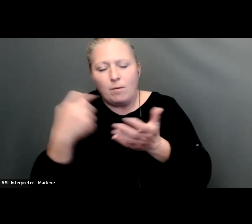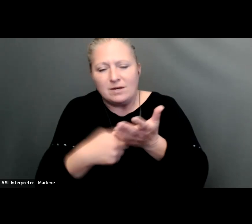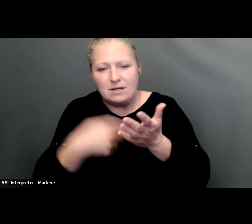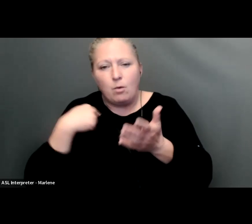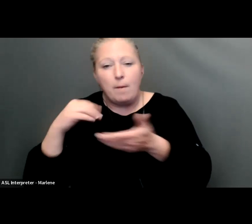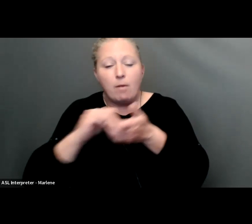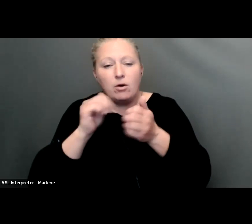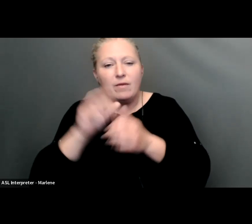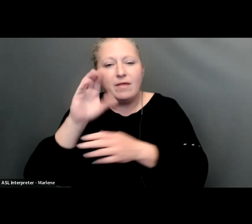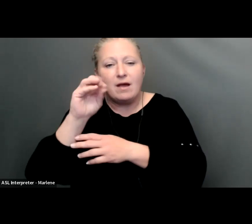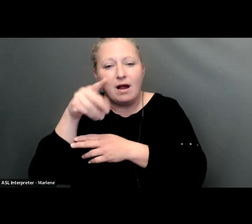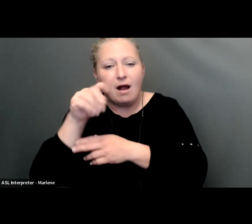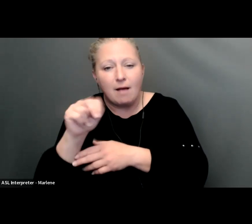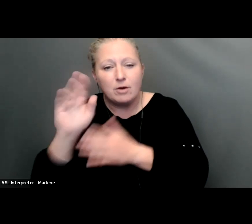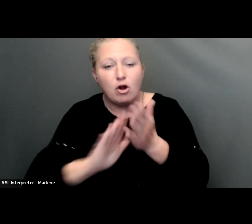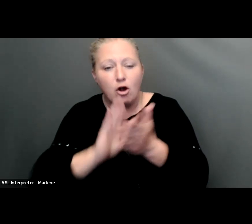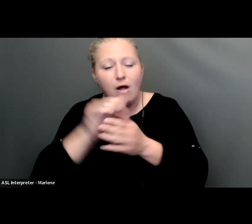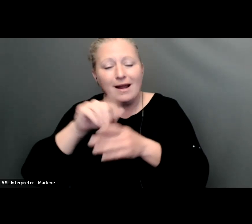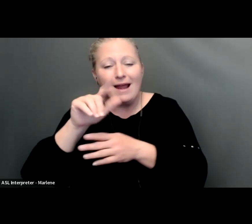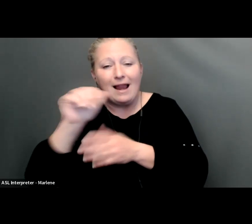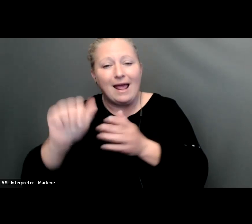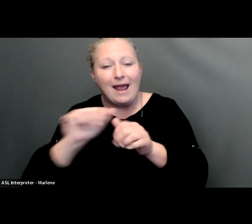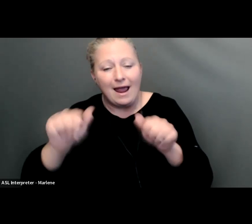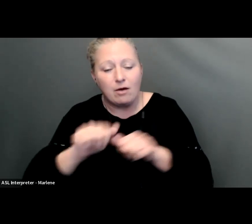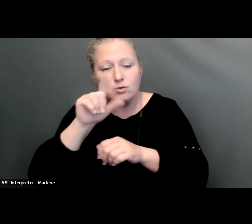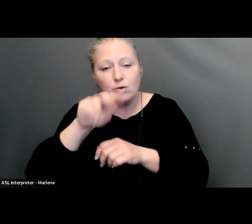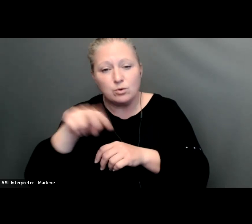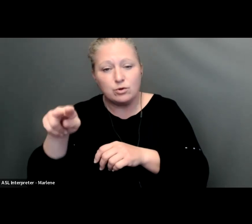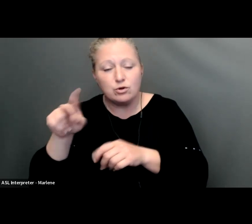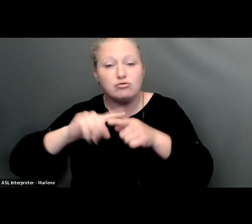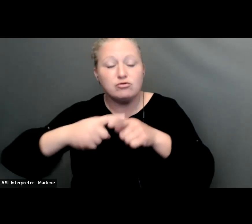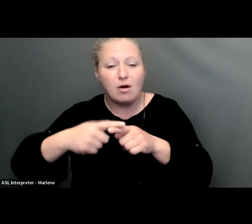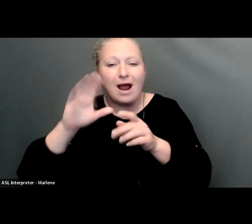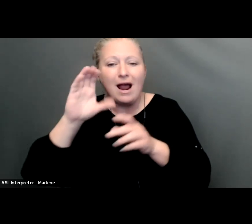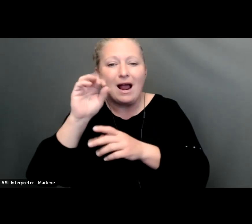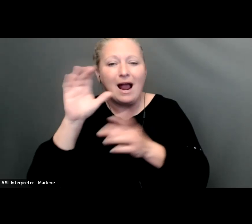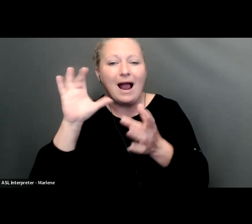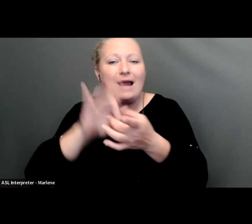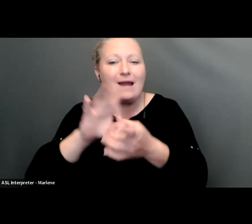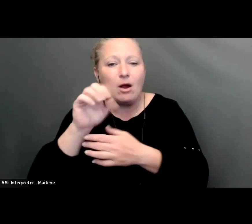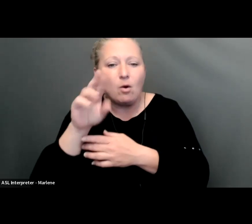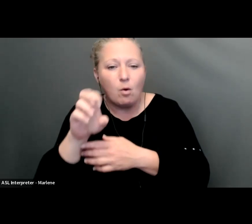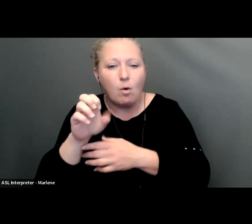Compton College in the LA area in 2022 to launch ConnectCore to address issues around digital